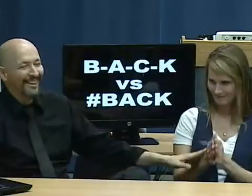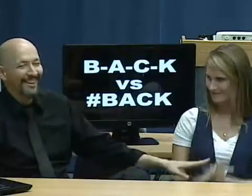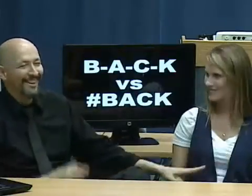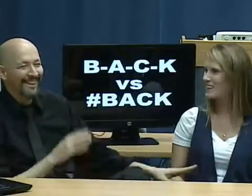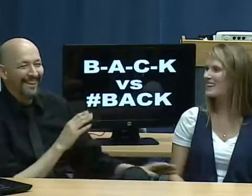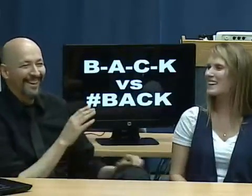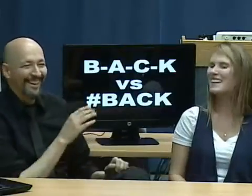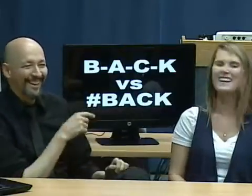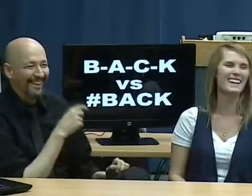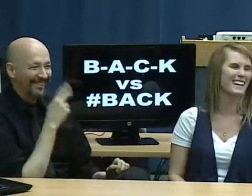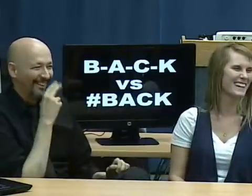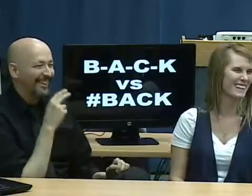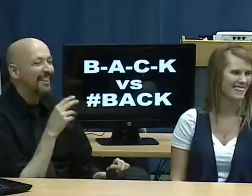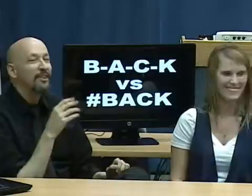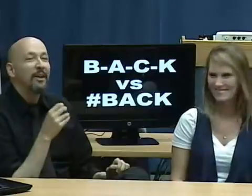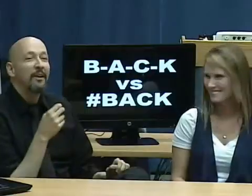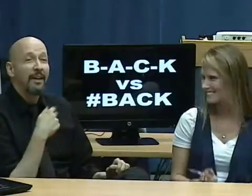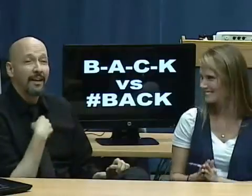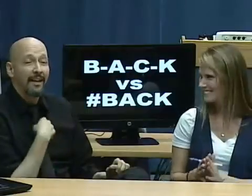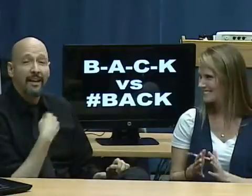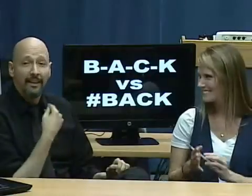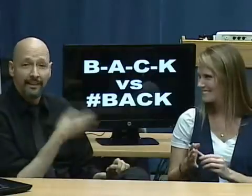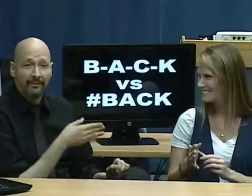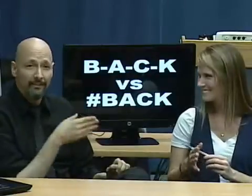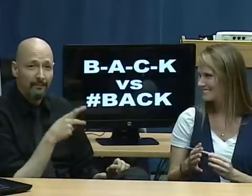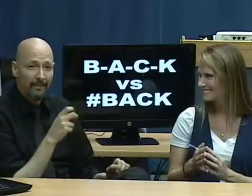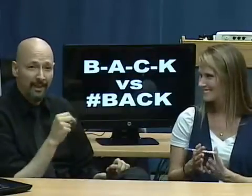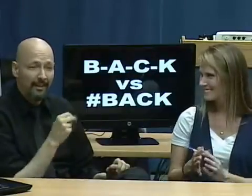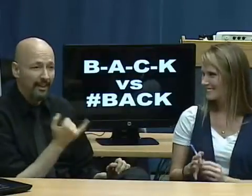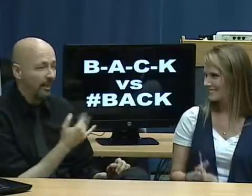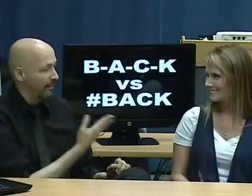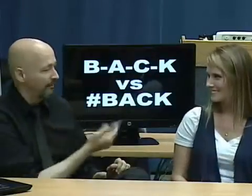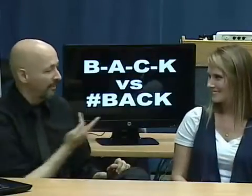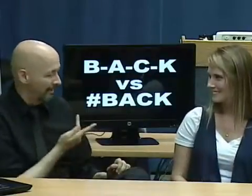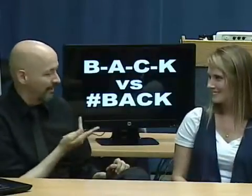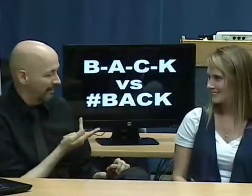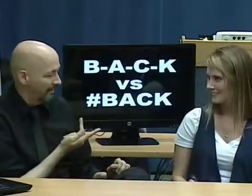She's funny. So, I gave her a pen. Now give it #BACK.